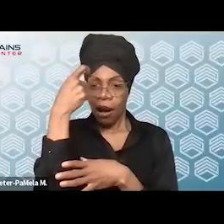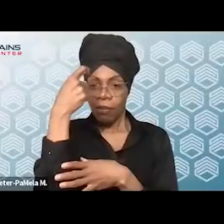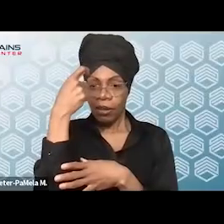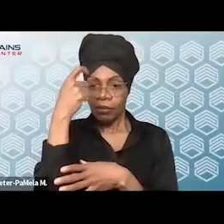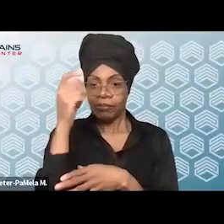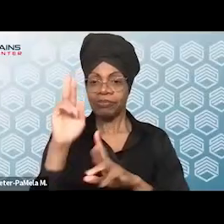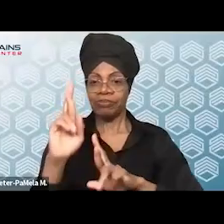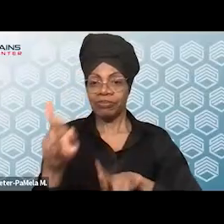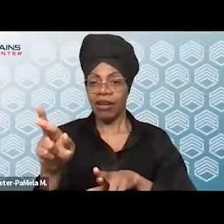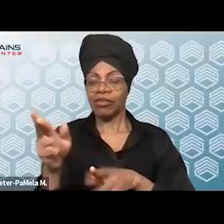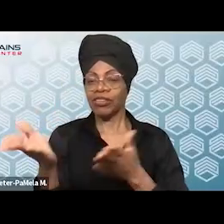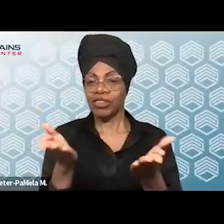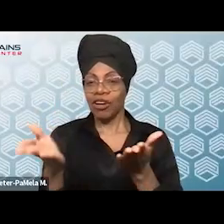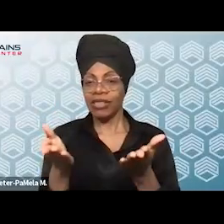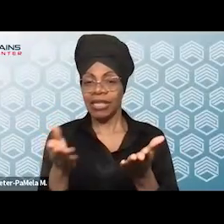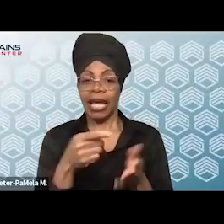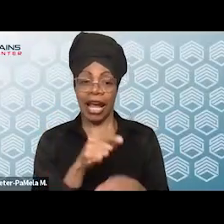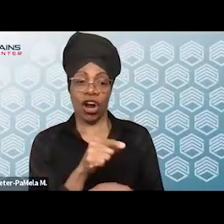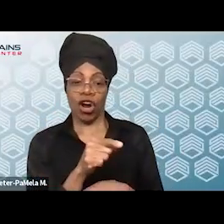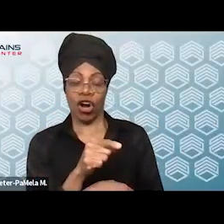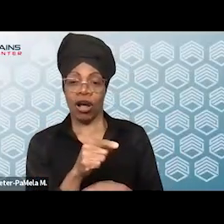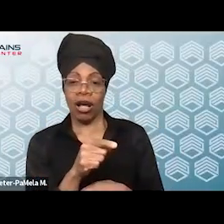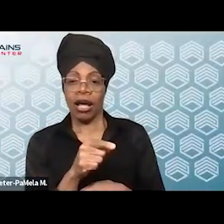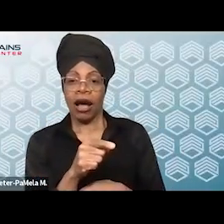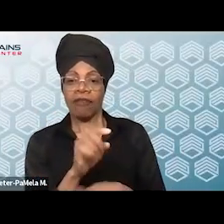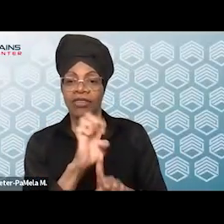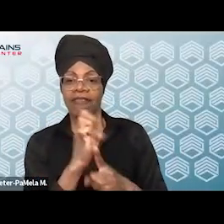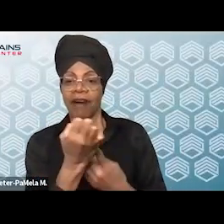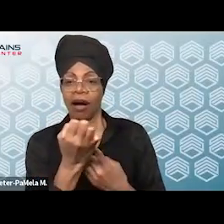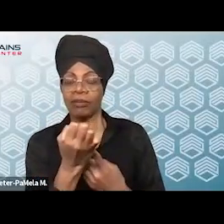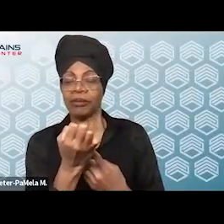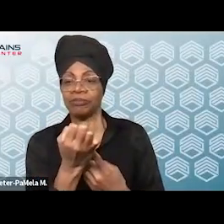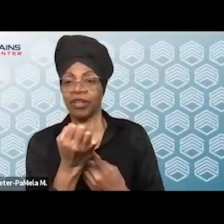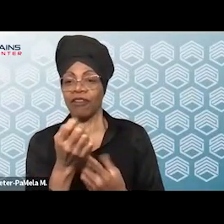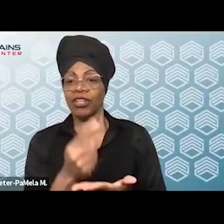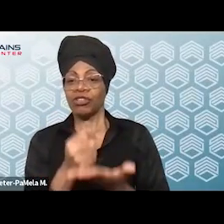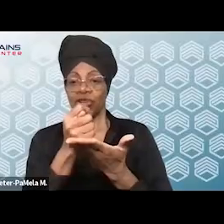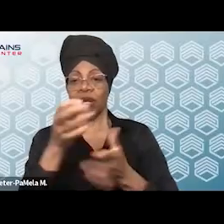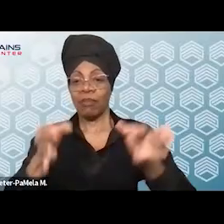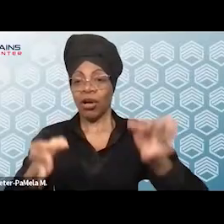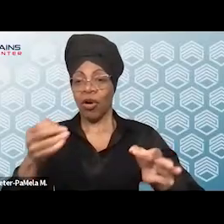I think about the environment of a veteran's treatment court where there's a service dog,